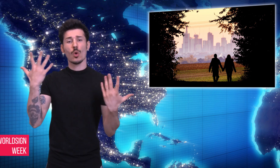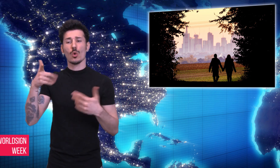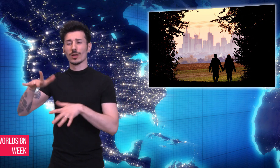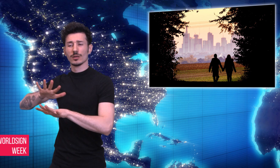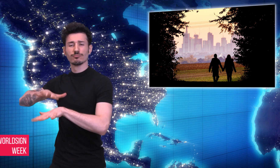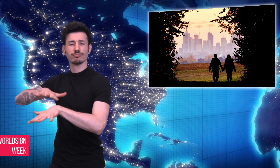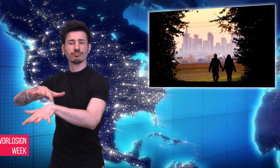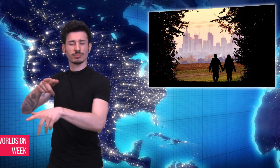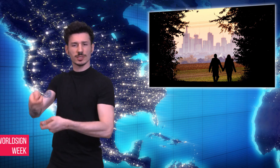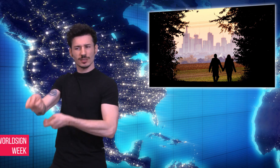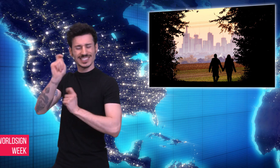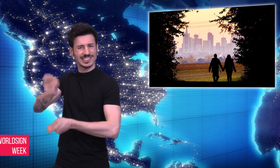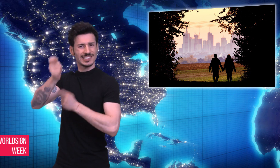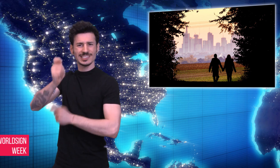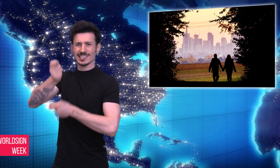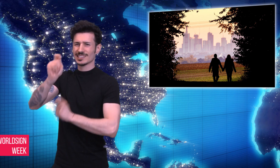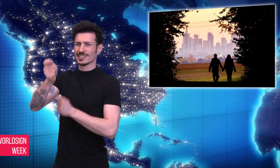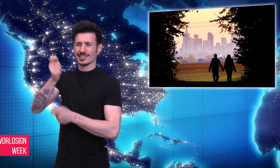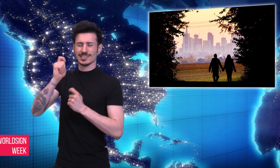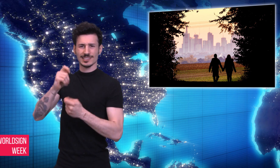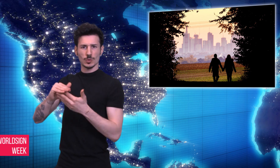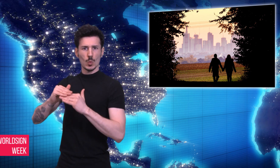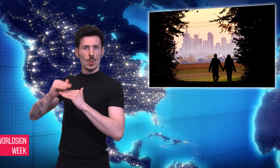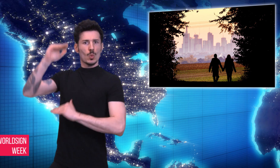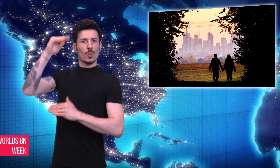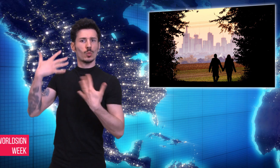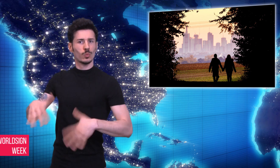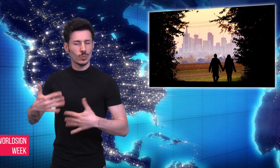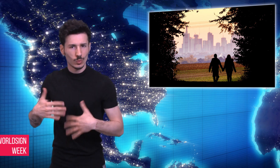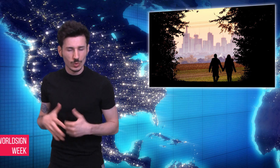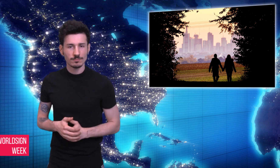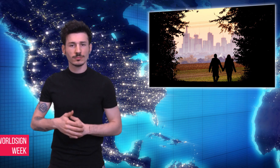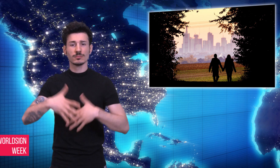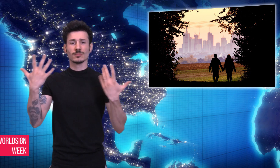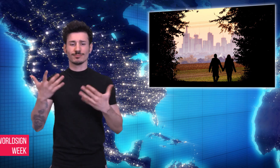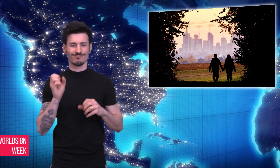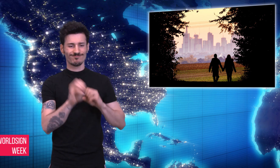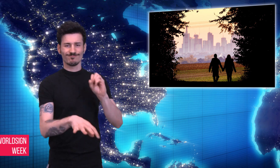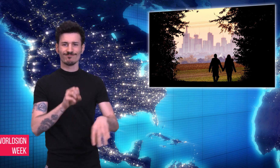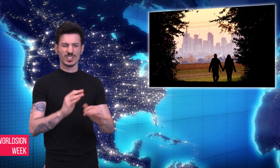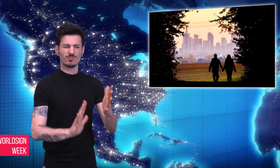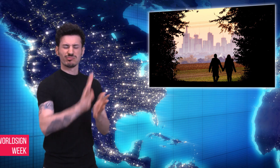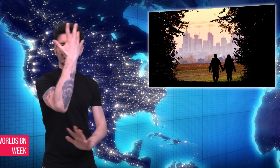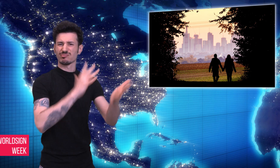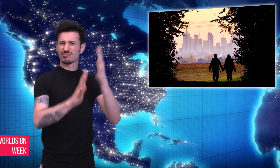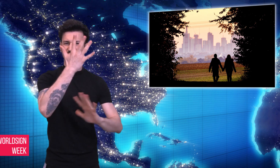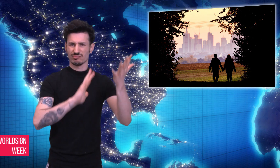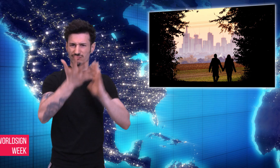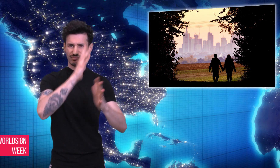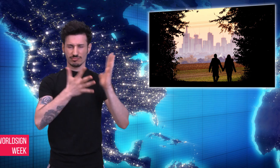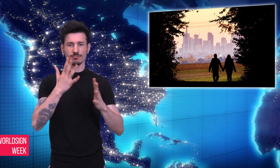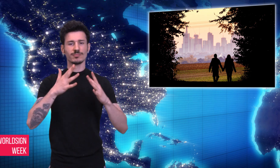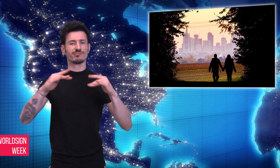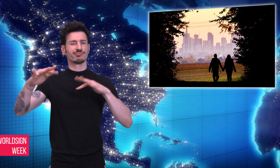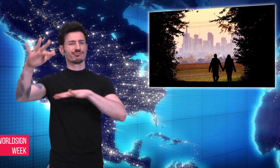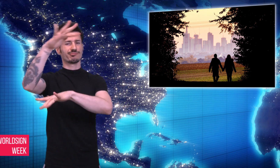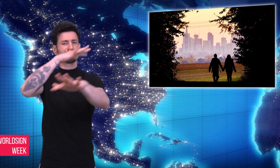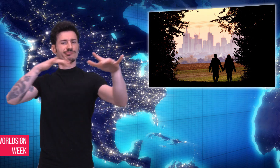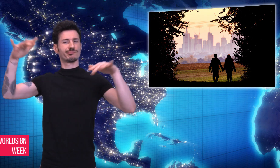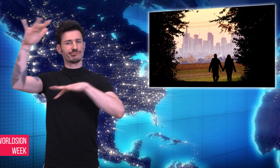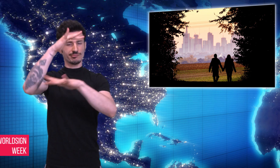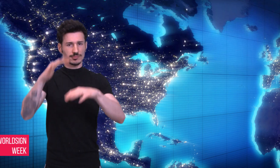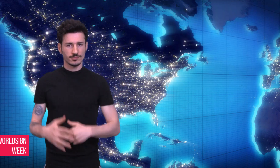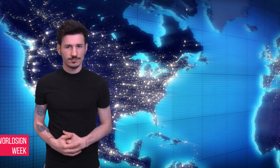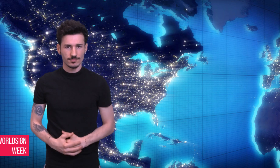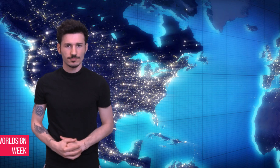overfishing in oceans, and burning fossil fuels which affect the climate.